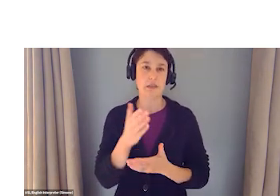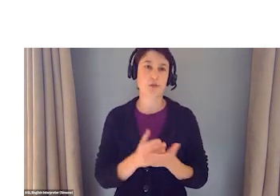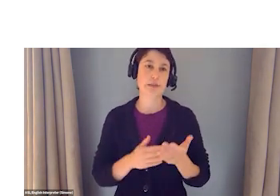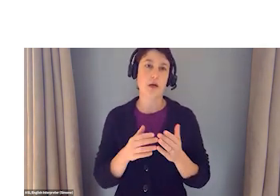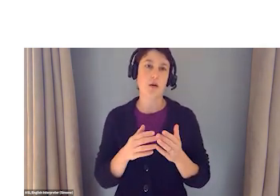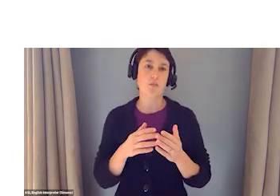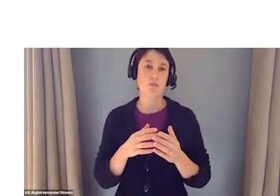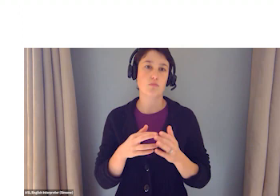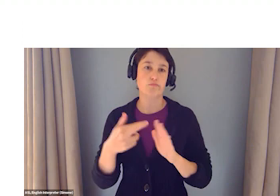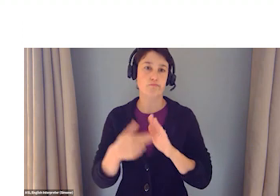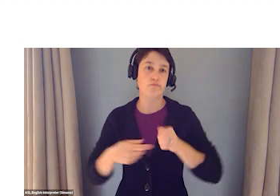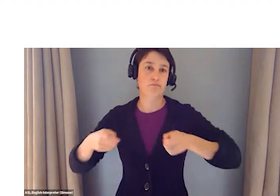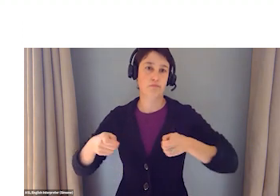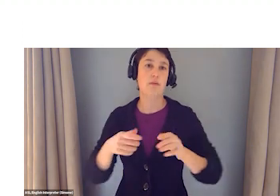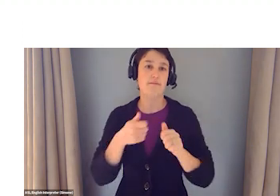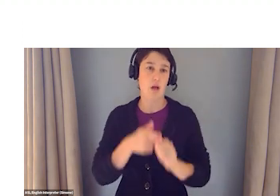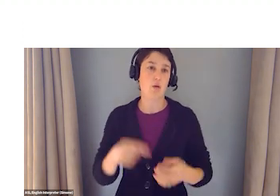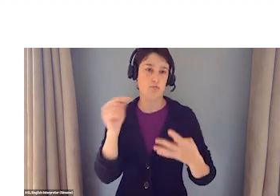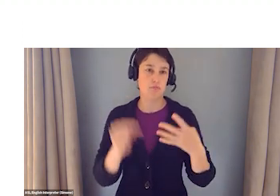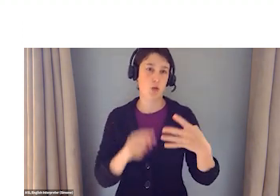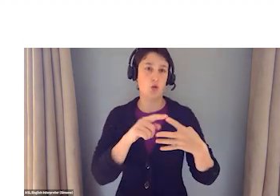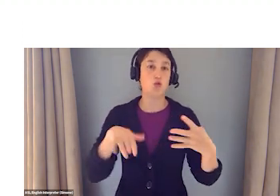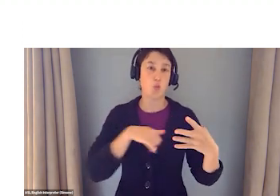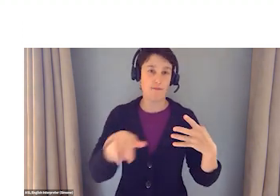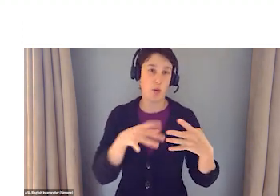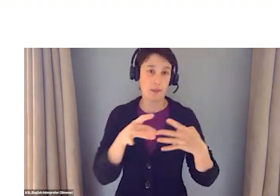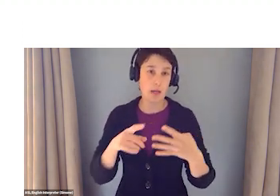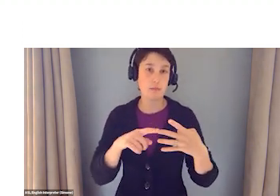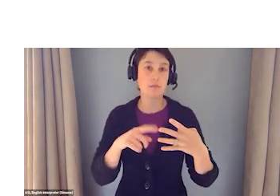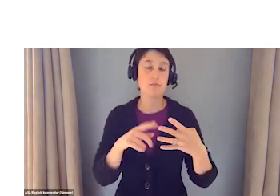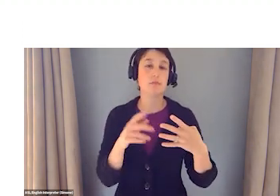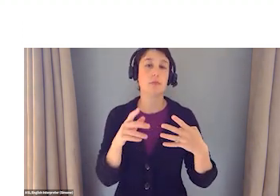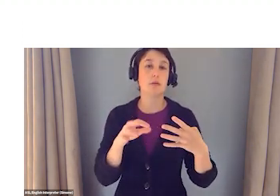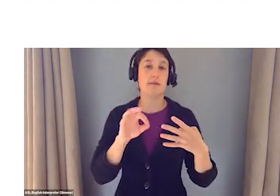the FAR, depending on your type of organization, the PAPP Guide always, that's NSF's baby,